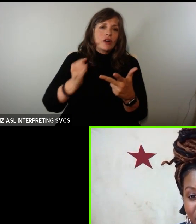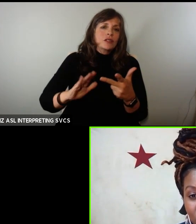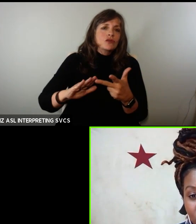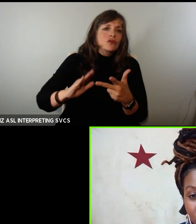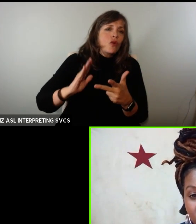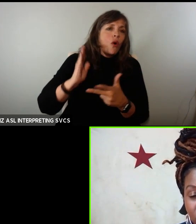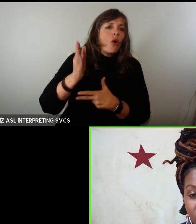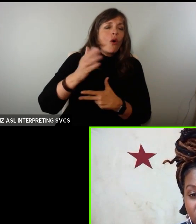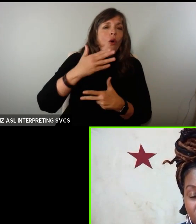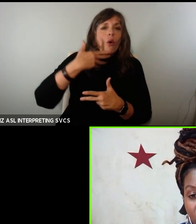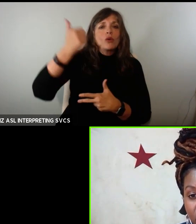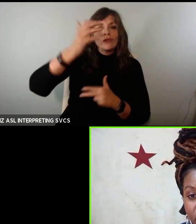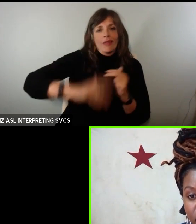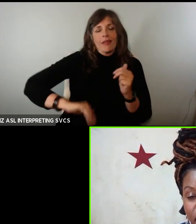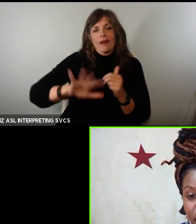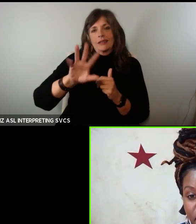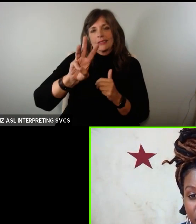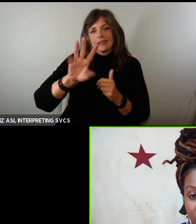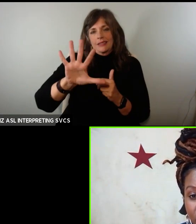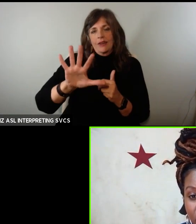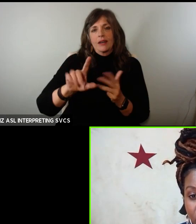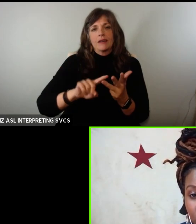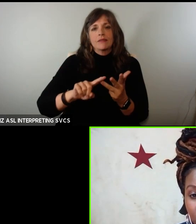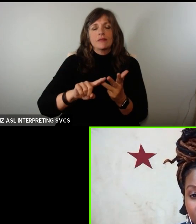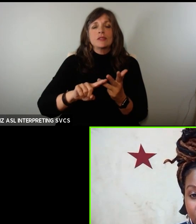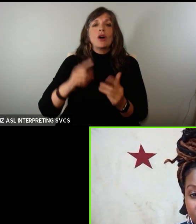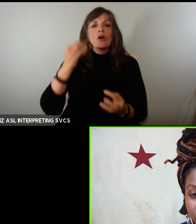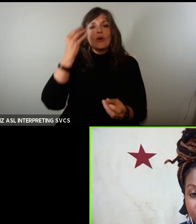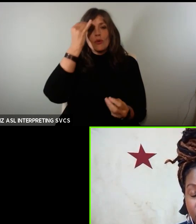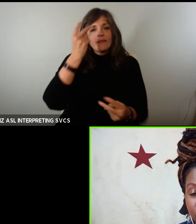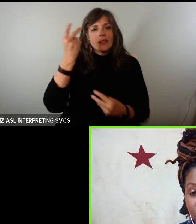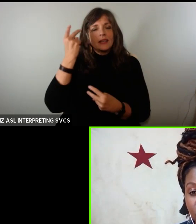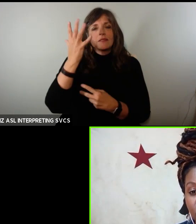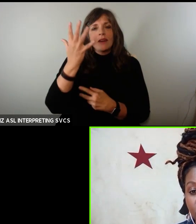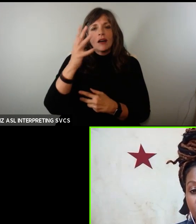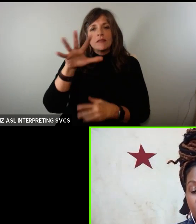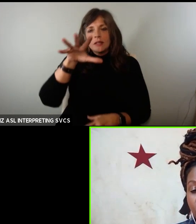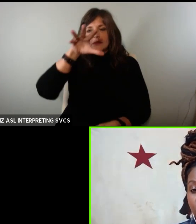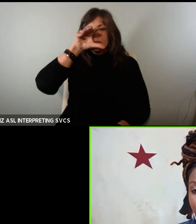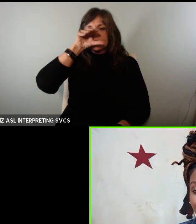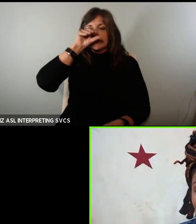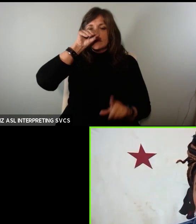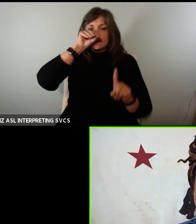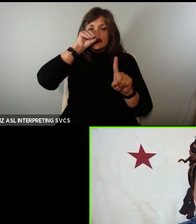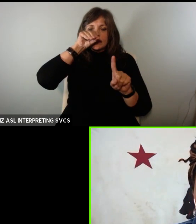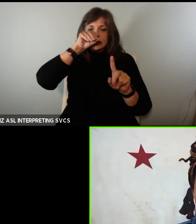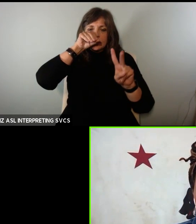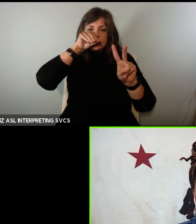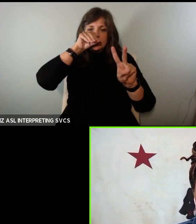And so we'll do our reflective five. Inhale in, one, two, three, four, five.